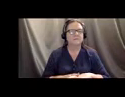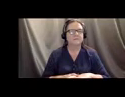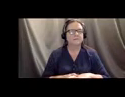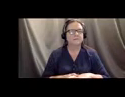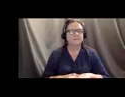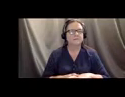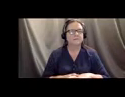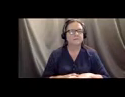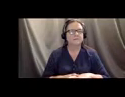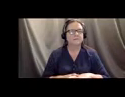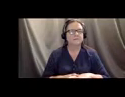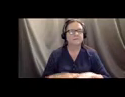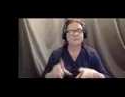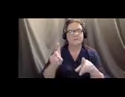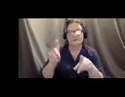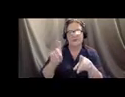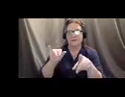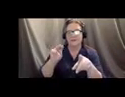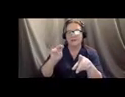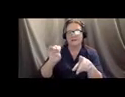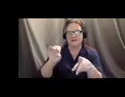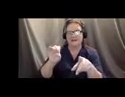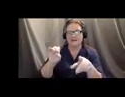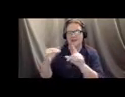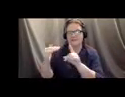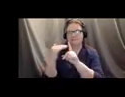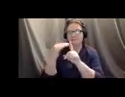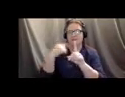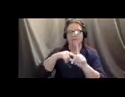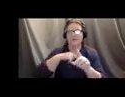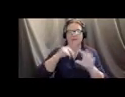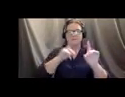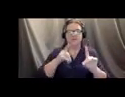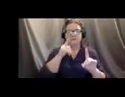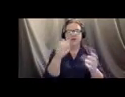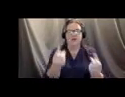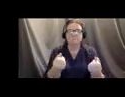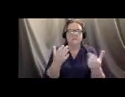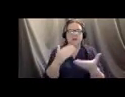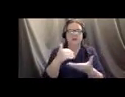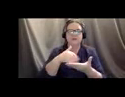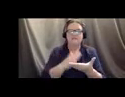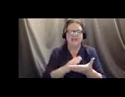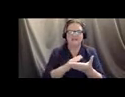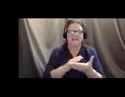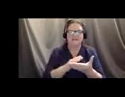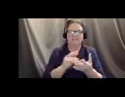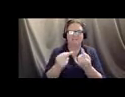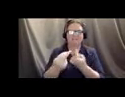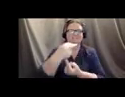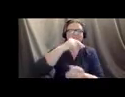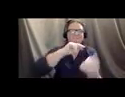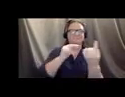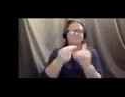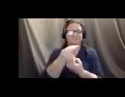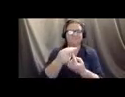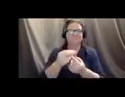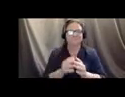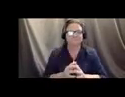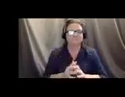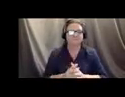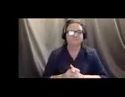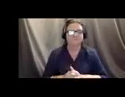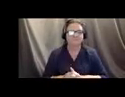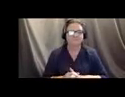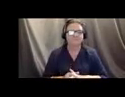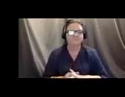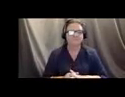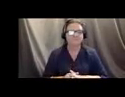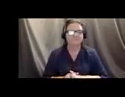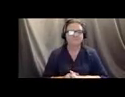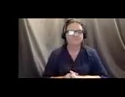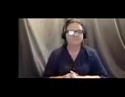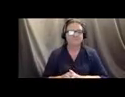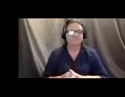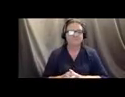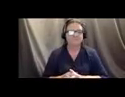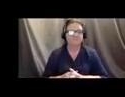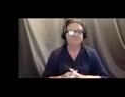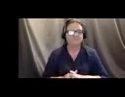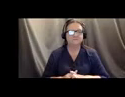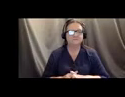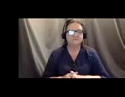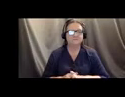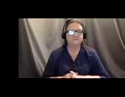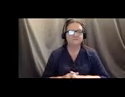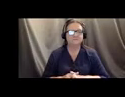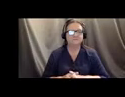And yes, Diane reminds us that people are multifaceted.